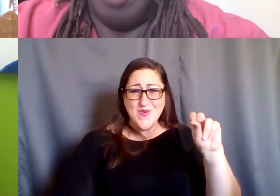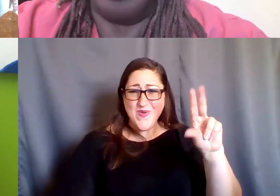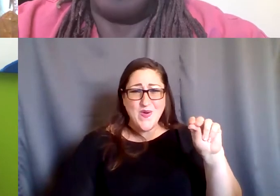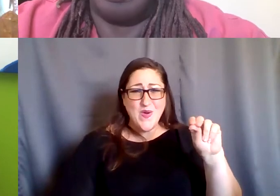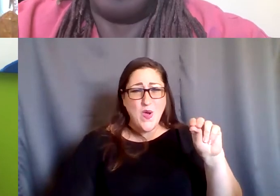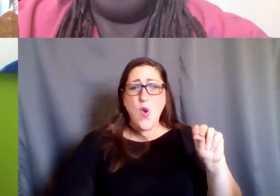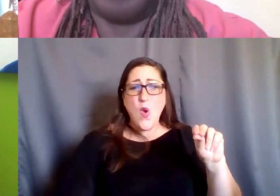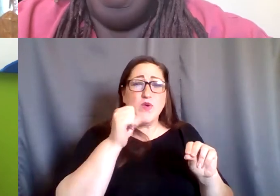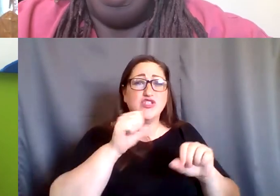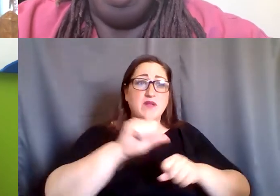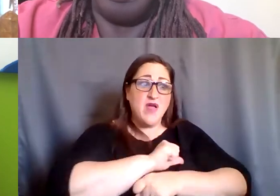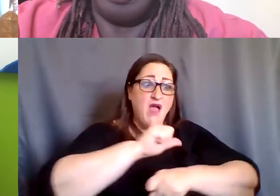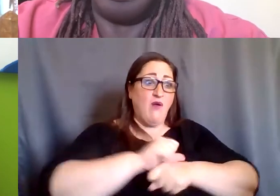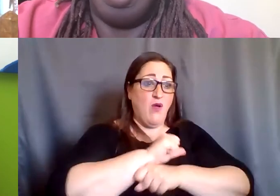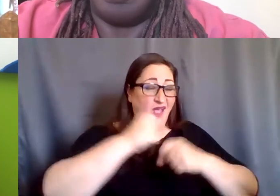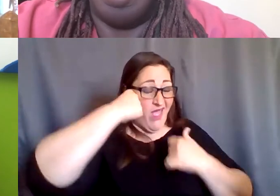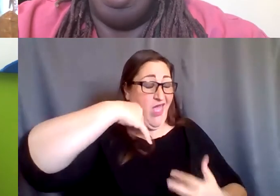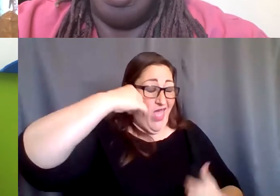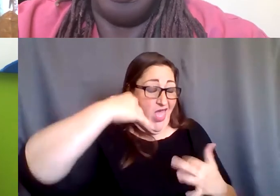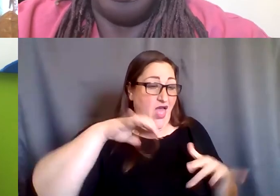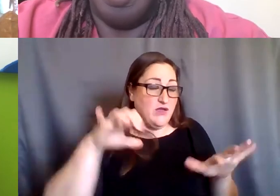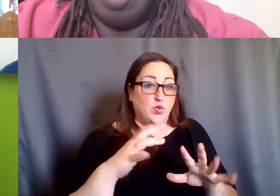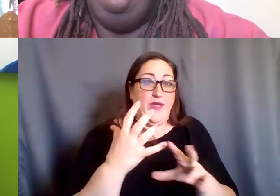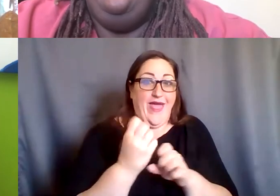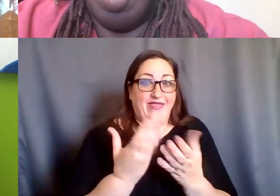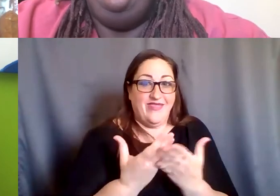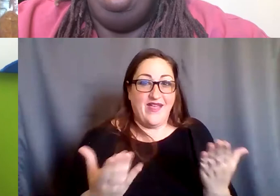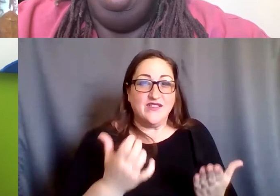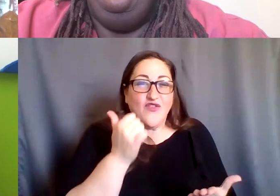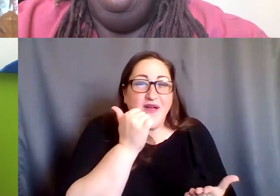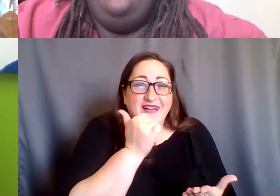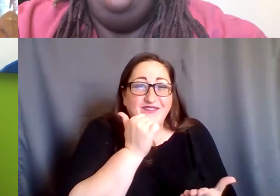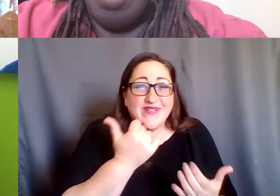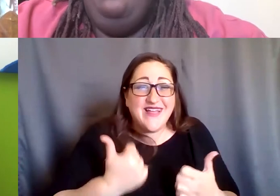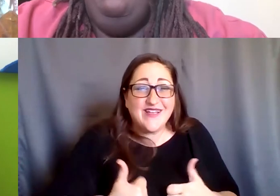It’s the law. If you need to get into a building, if something needs to be accessible to you, that’s the law.